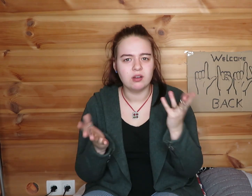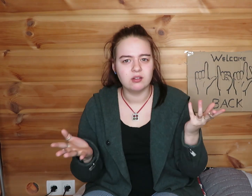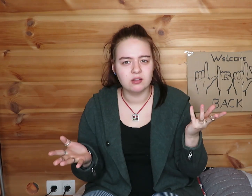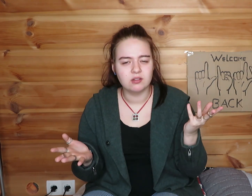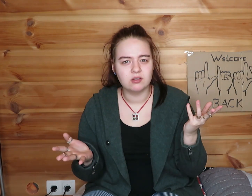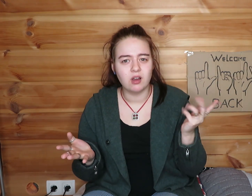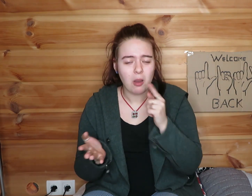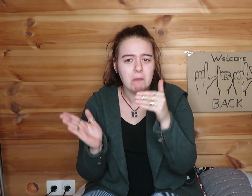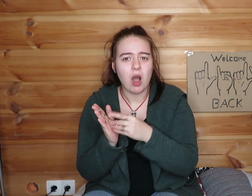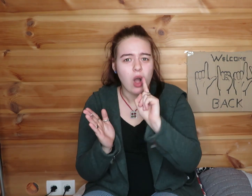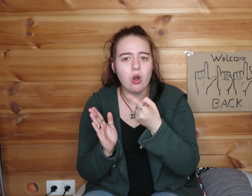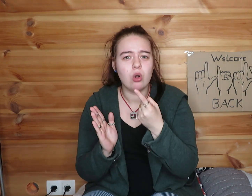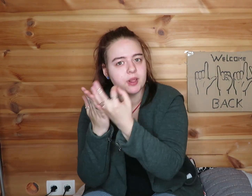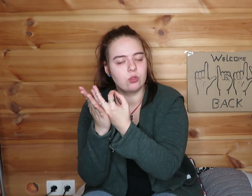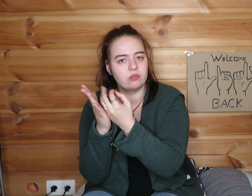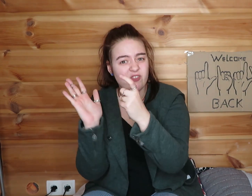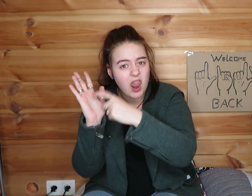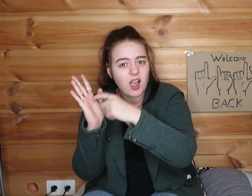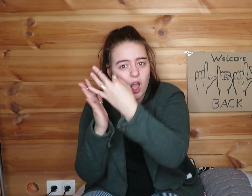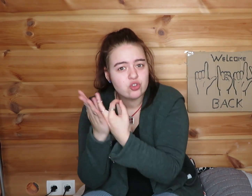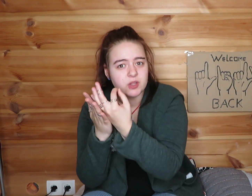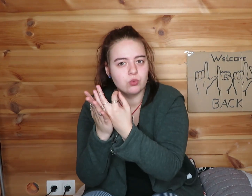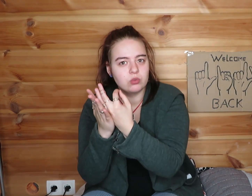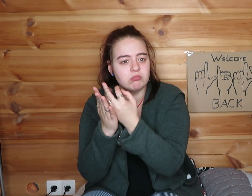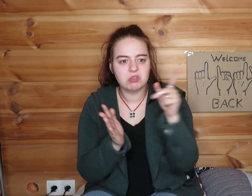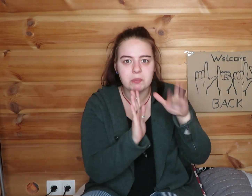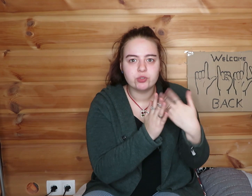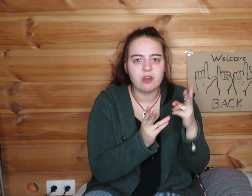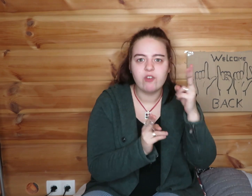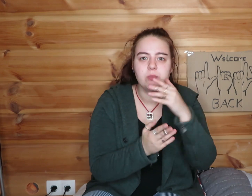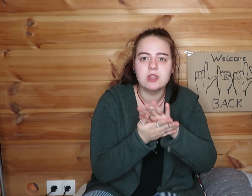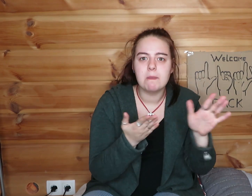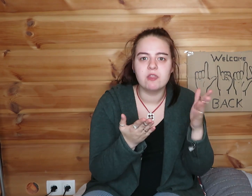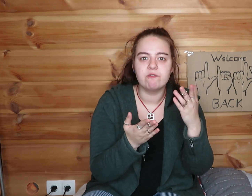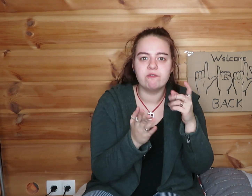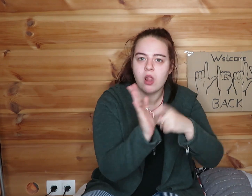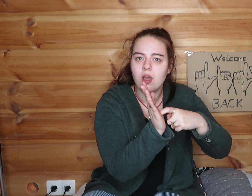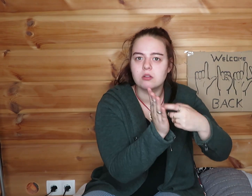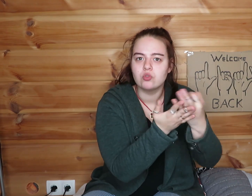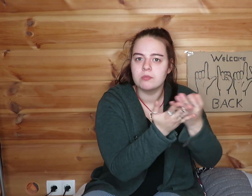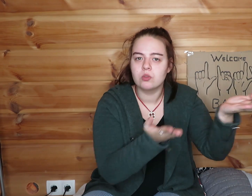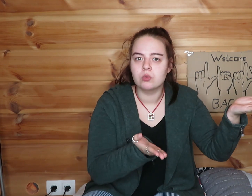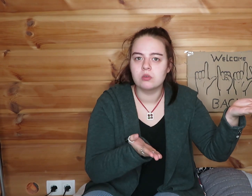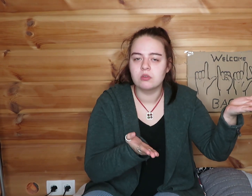You need schooling for that. That´s required. Why should it be okay to teach sign language without a schooling or teach while not being a native signer.